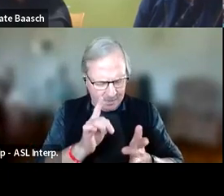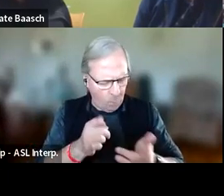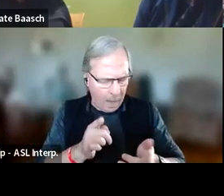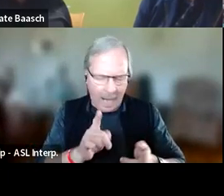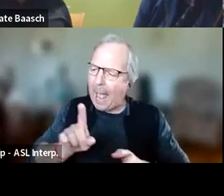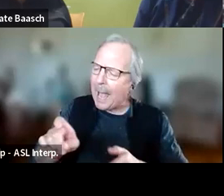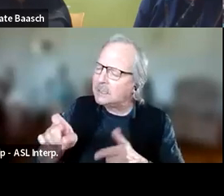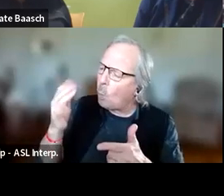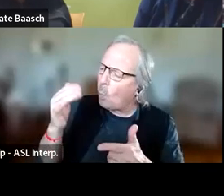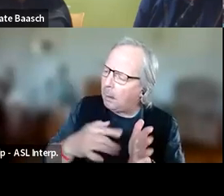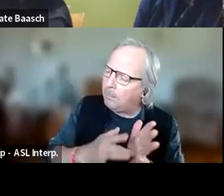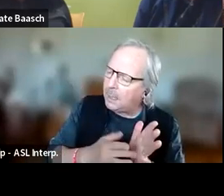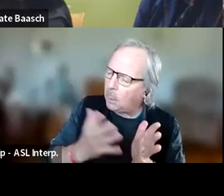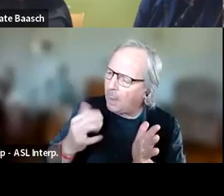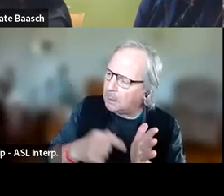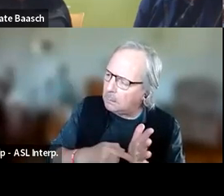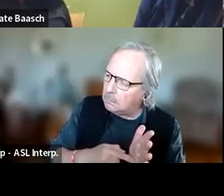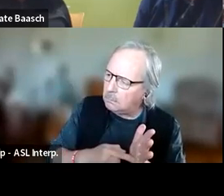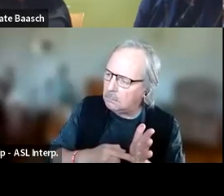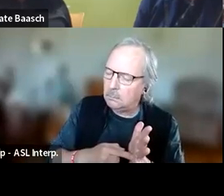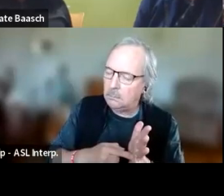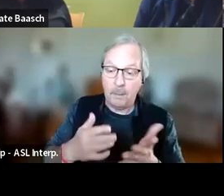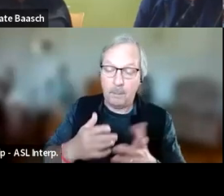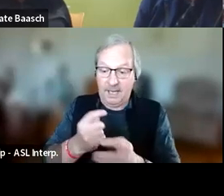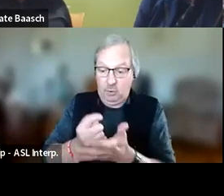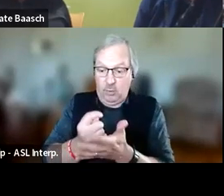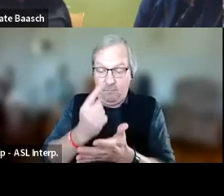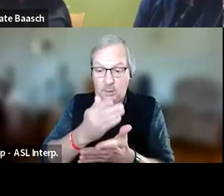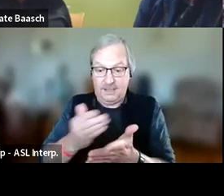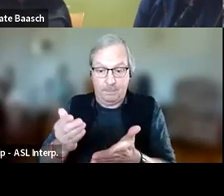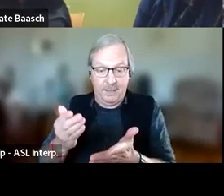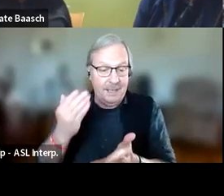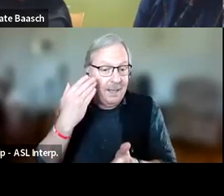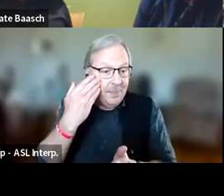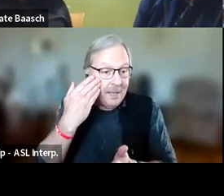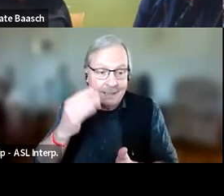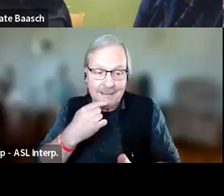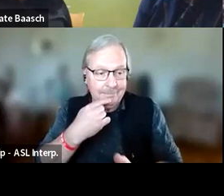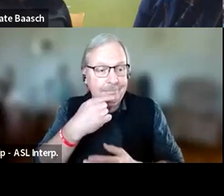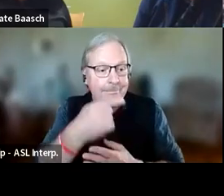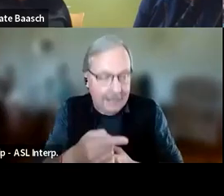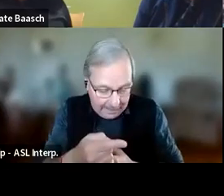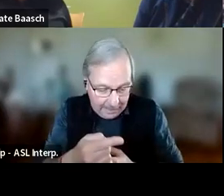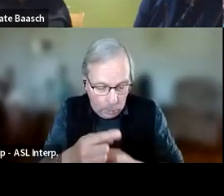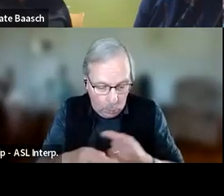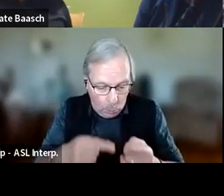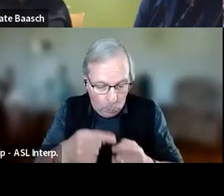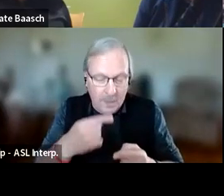because they may be getting treated for something that they didn't mention when they were saying what their condition